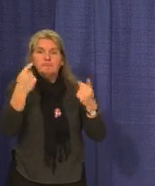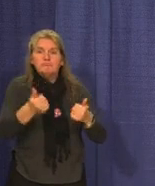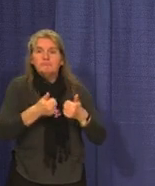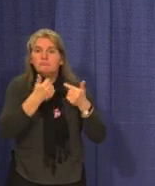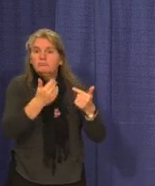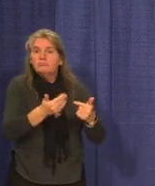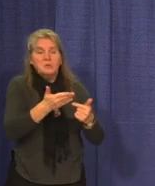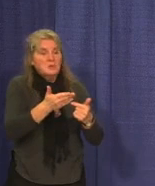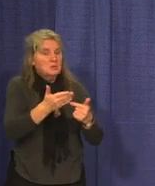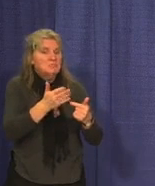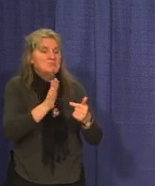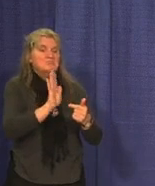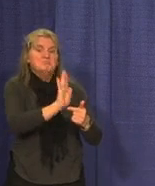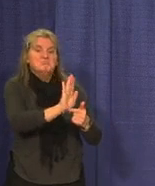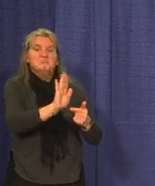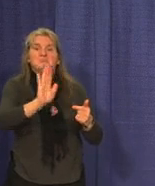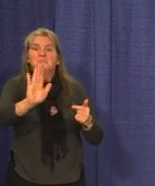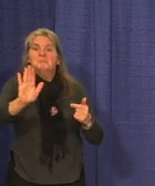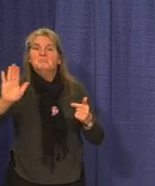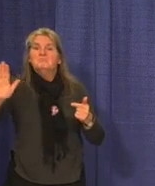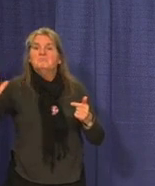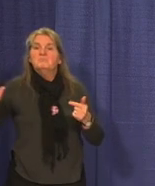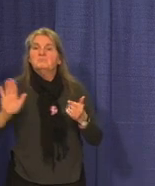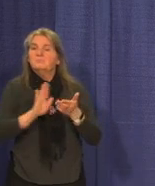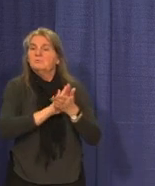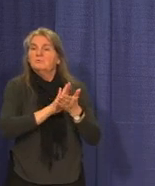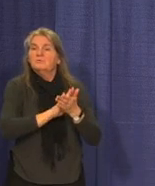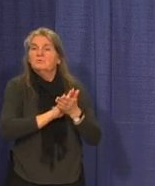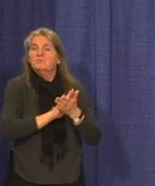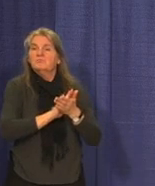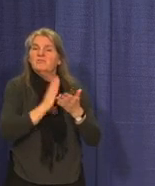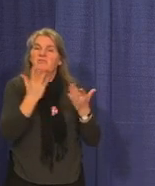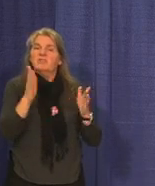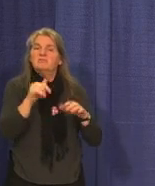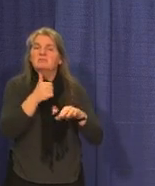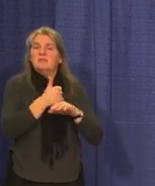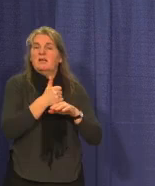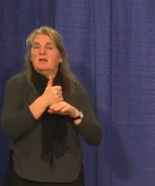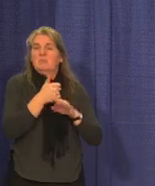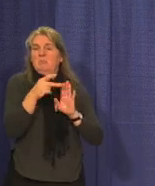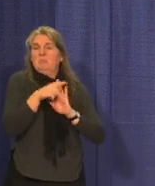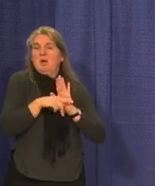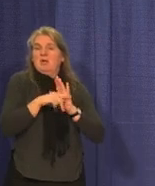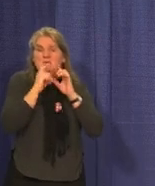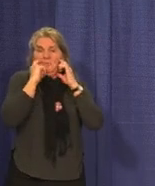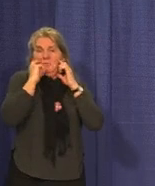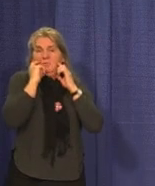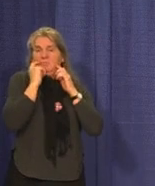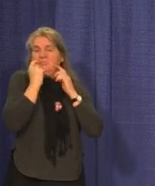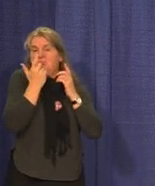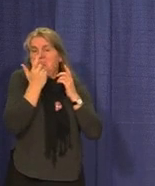using masks, and it has depended